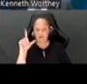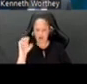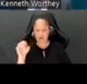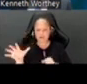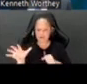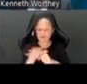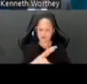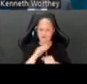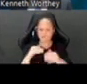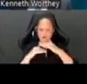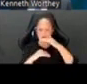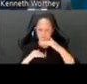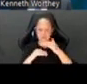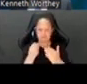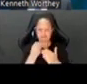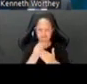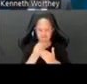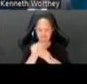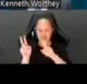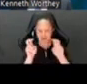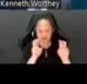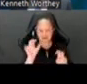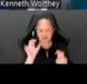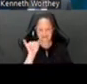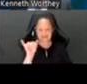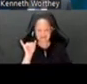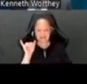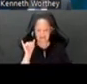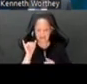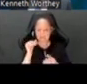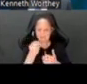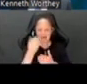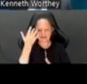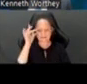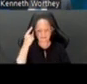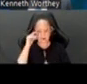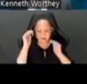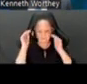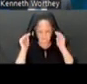topics. Just like the Money Smart for adults product, each module includes the instructor